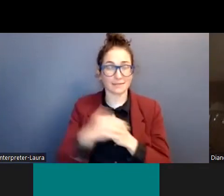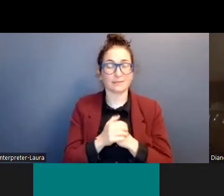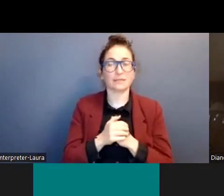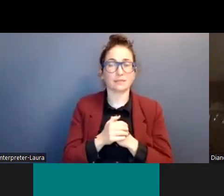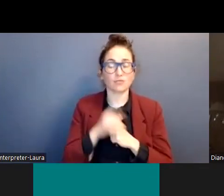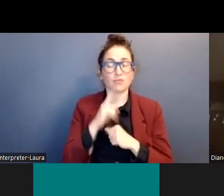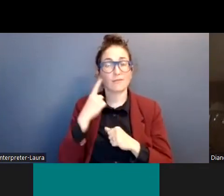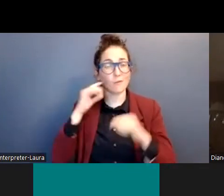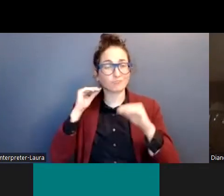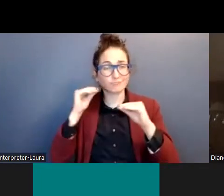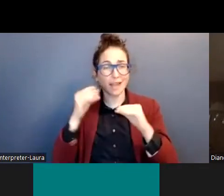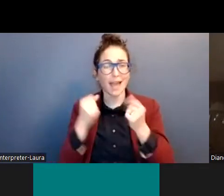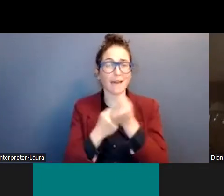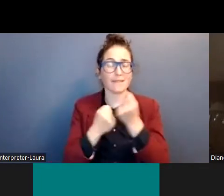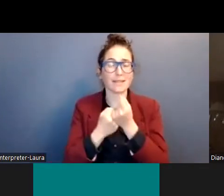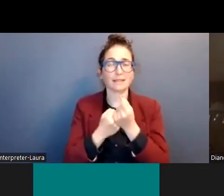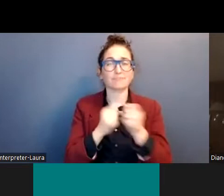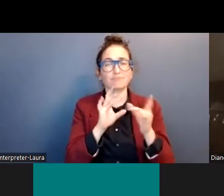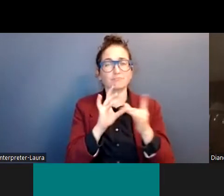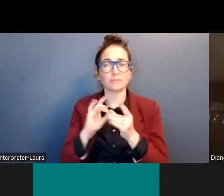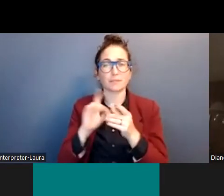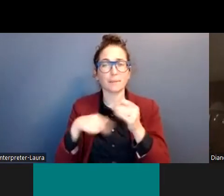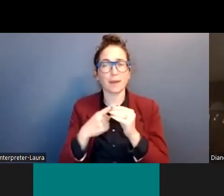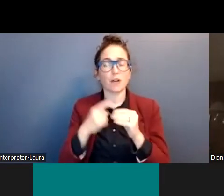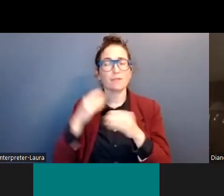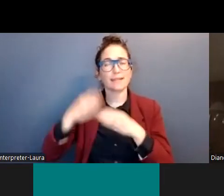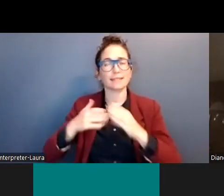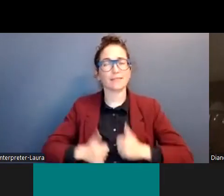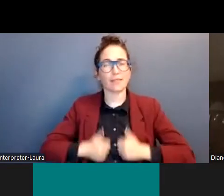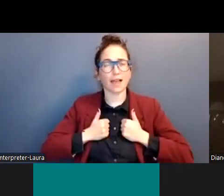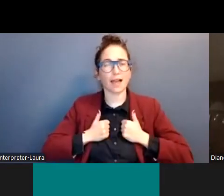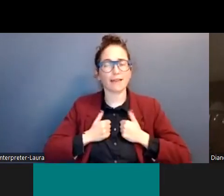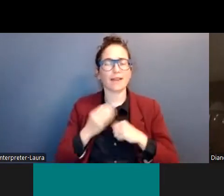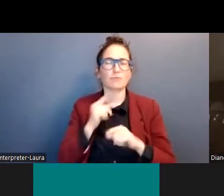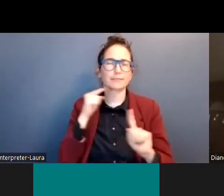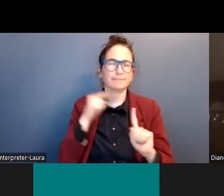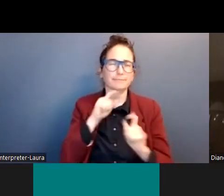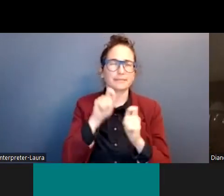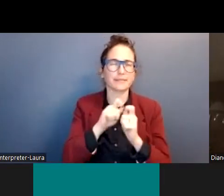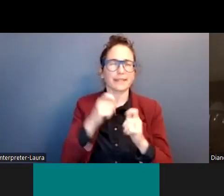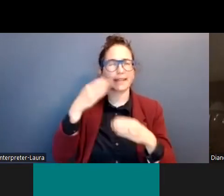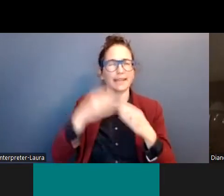advocate concerning end of life and specifically ending of life issues. I'm a white, grey-haired